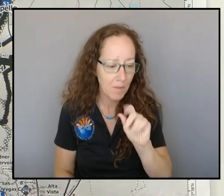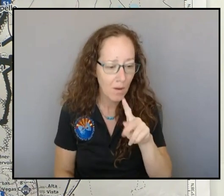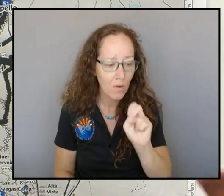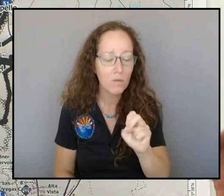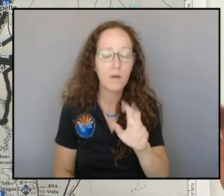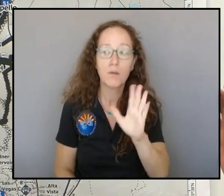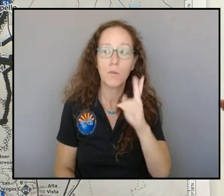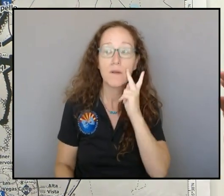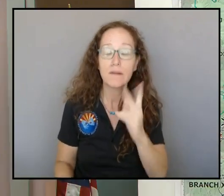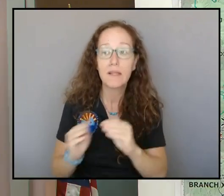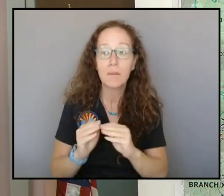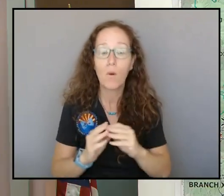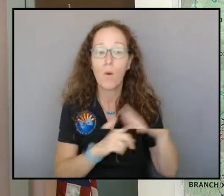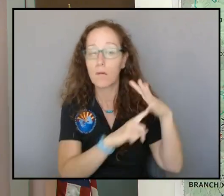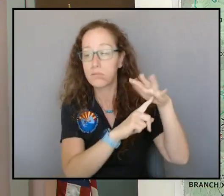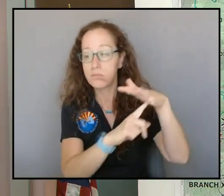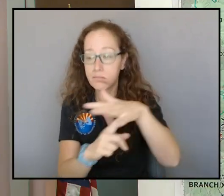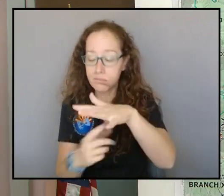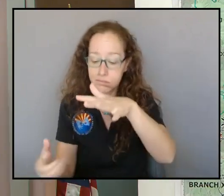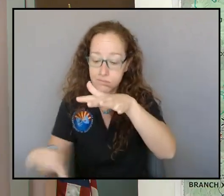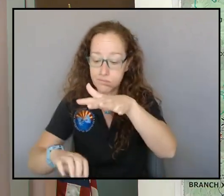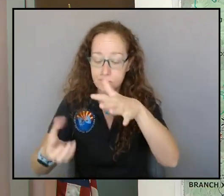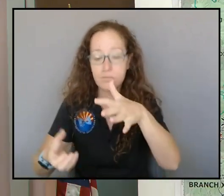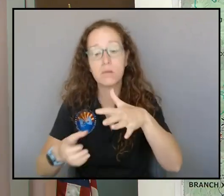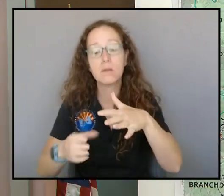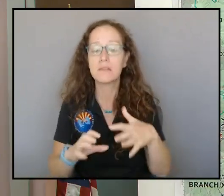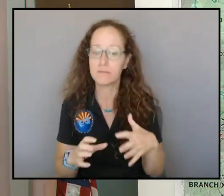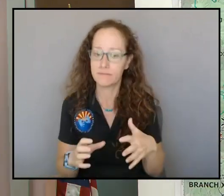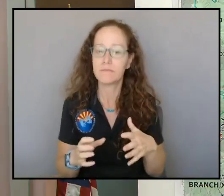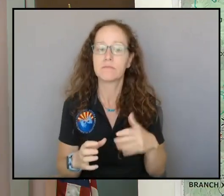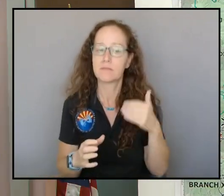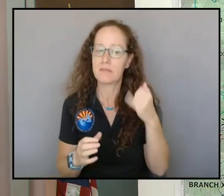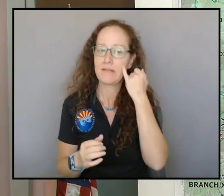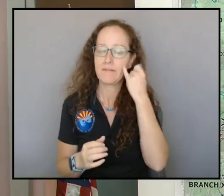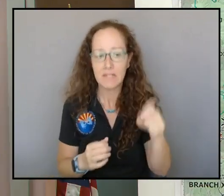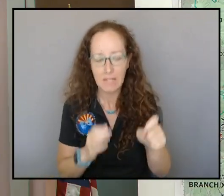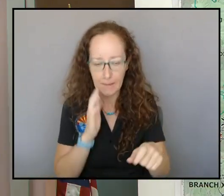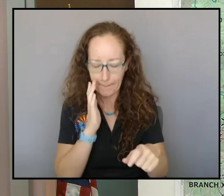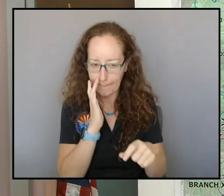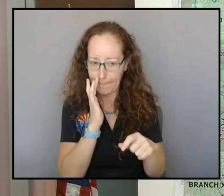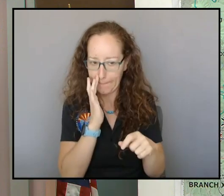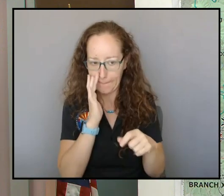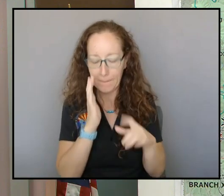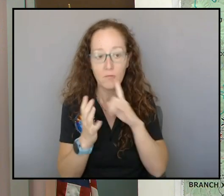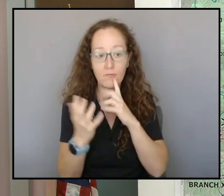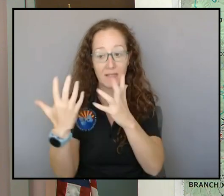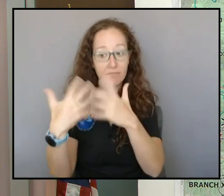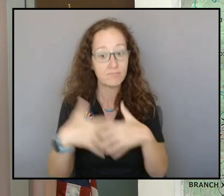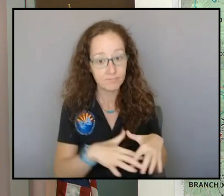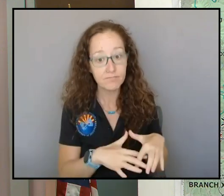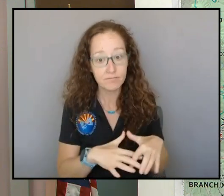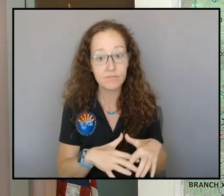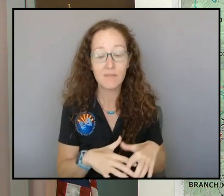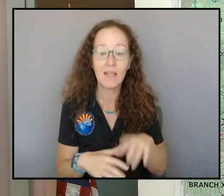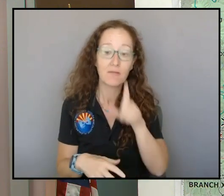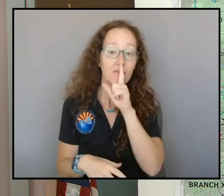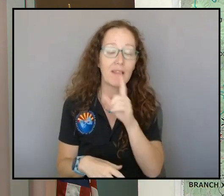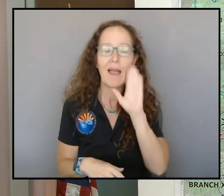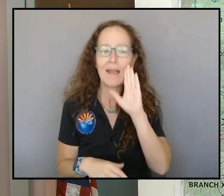probably one of the last real focal points and the interests that people are going to have. And I know that you know, and I want to go back to this too, but there's still a